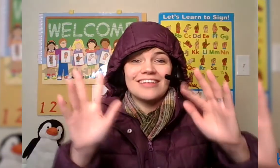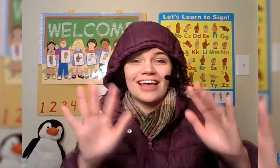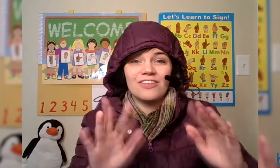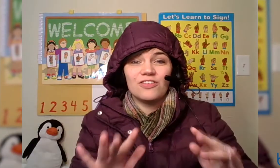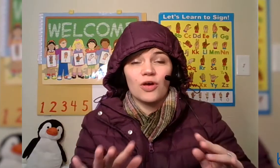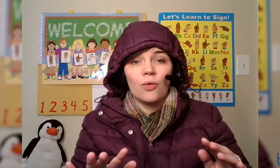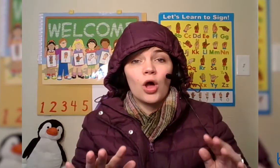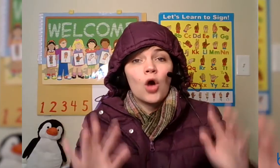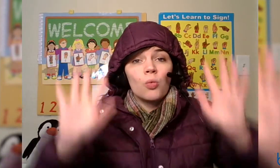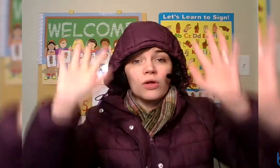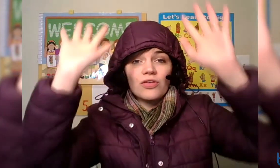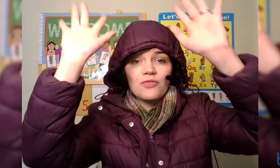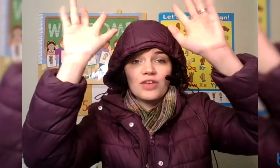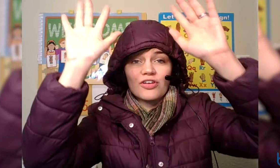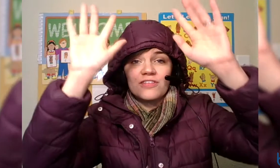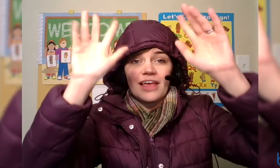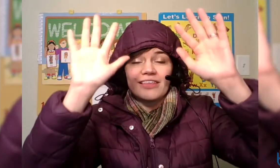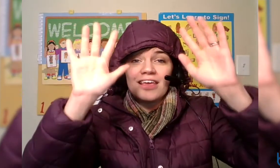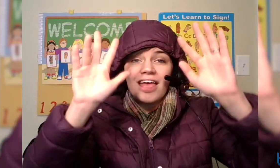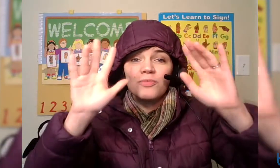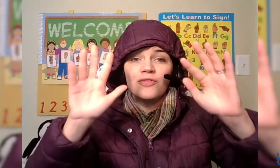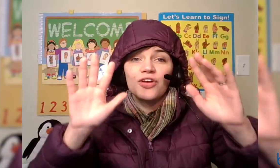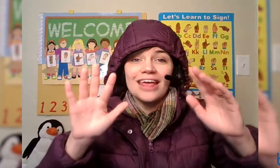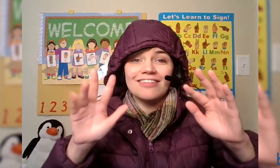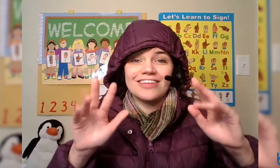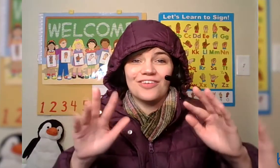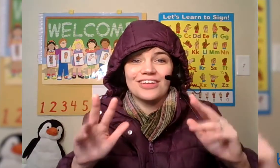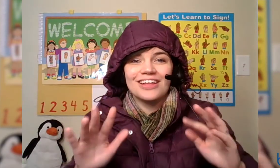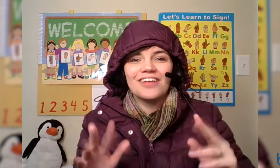sign snow, wiggle your fingers slightly and move your hands down like